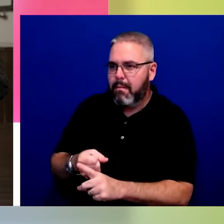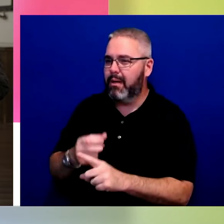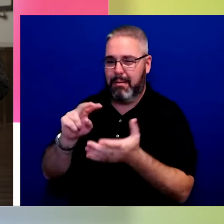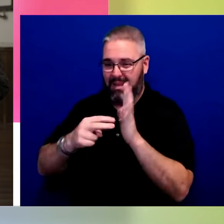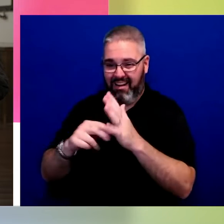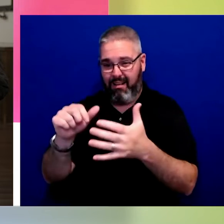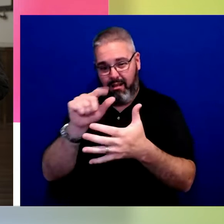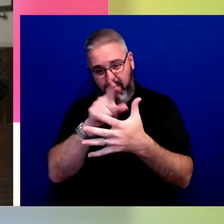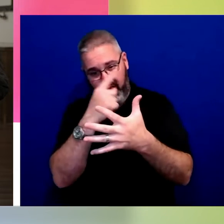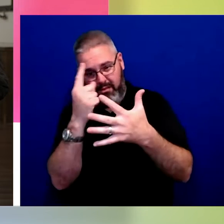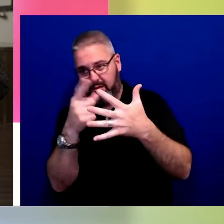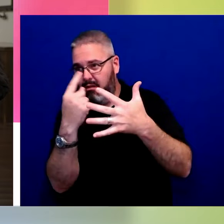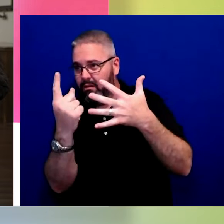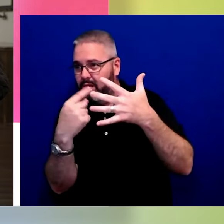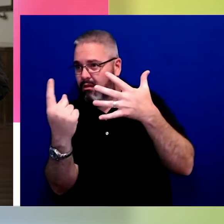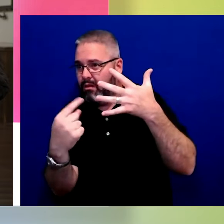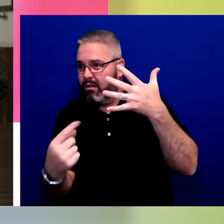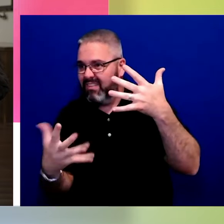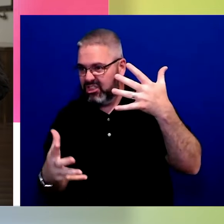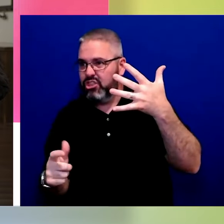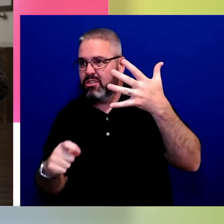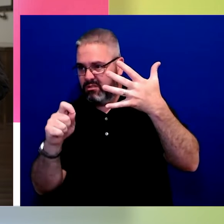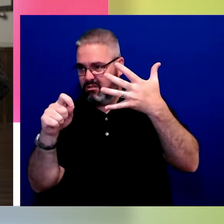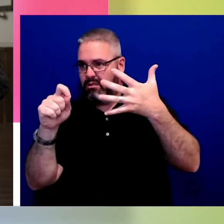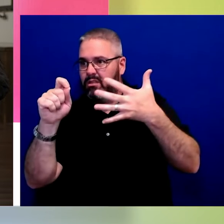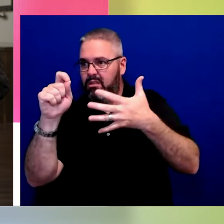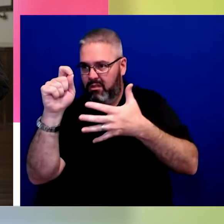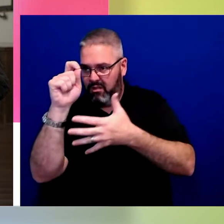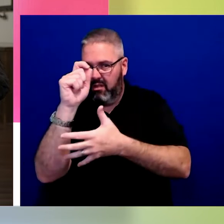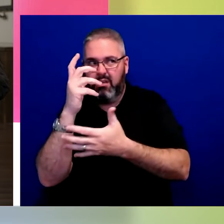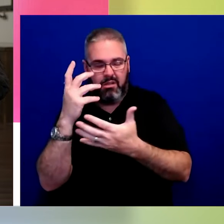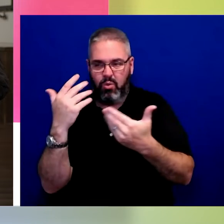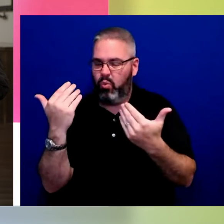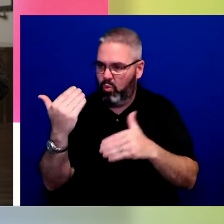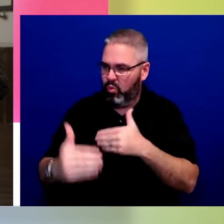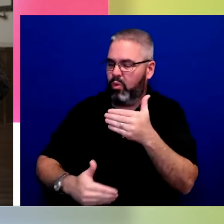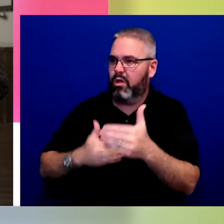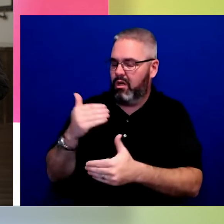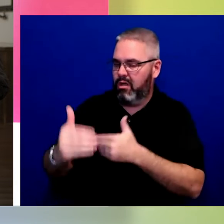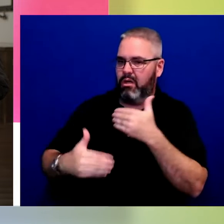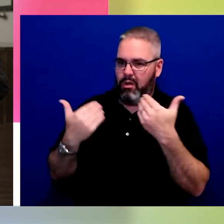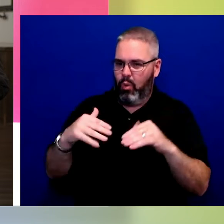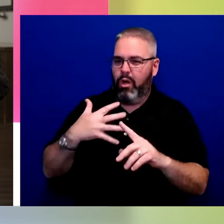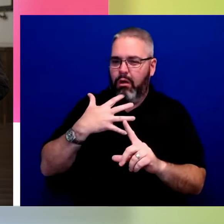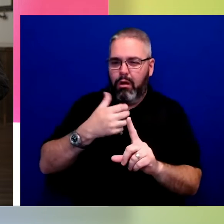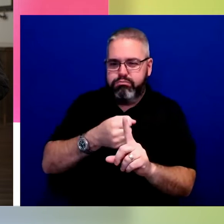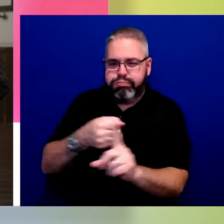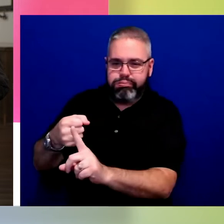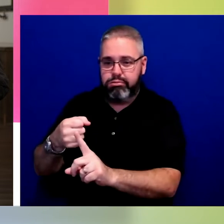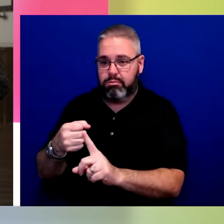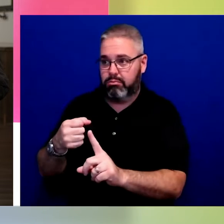so it's a long process. And then it goes on to impact clearly you